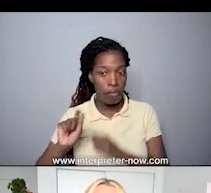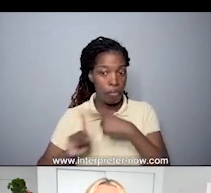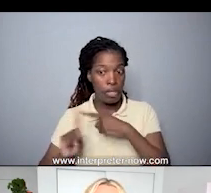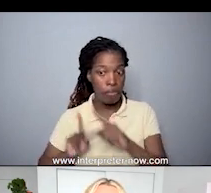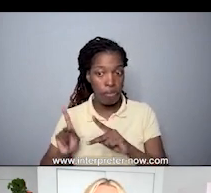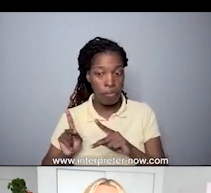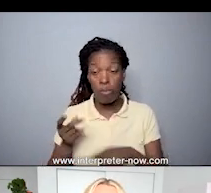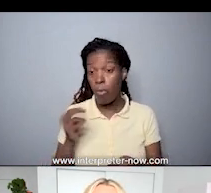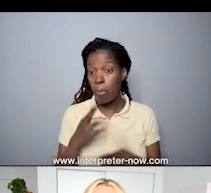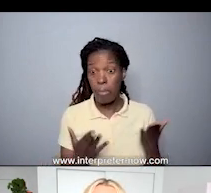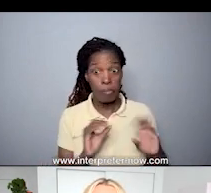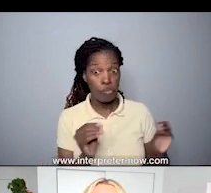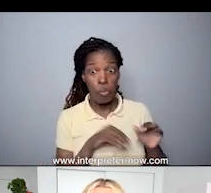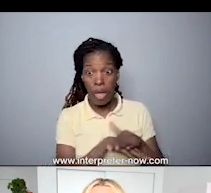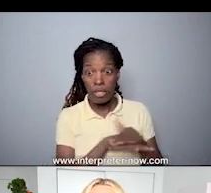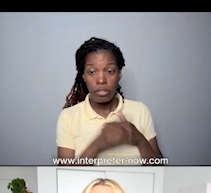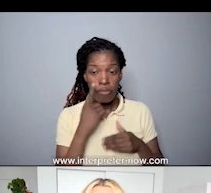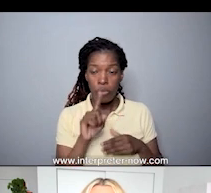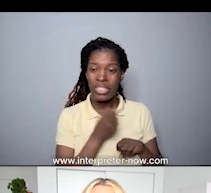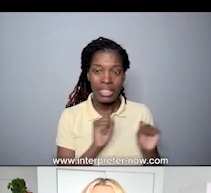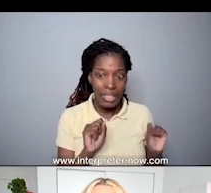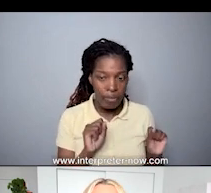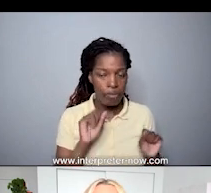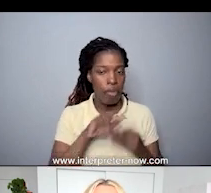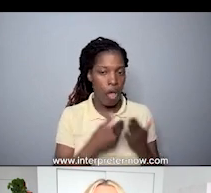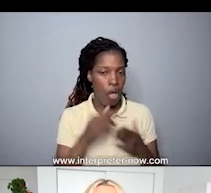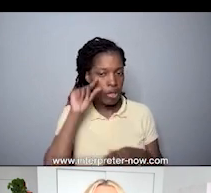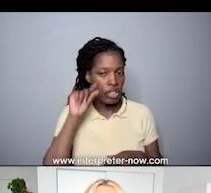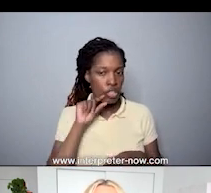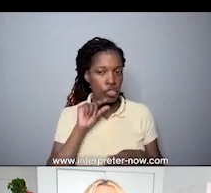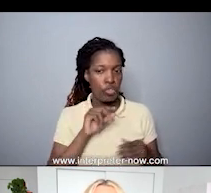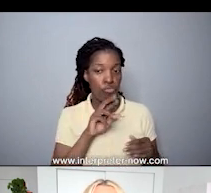access to safe all-gender restrooms, and so on.